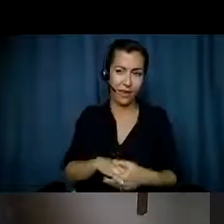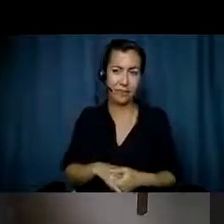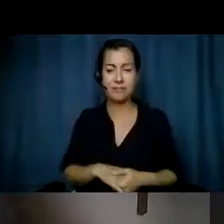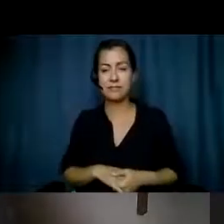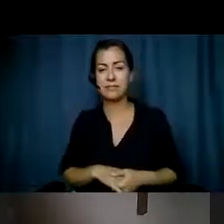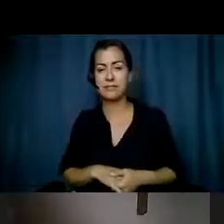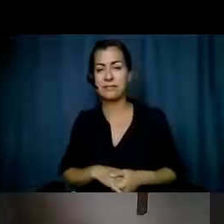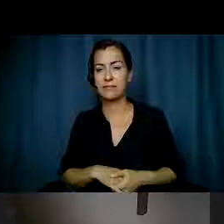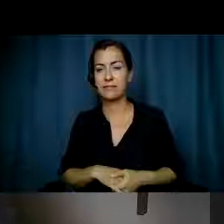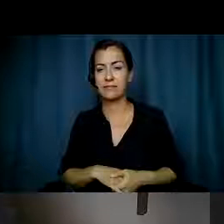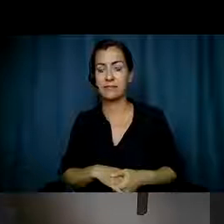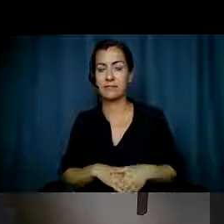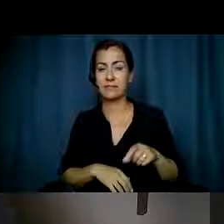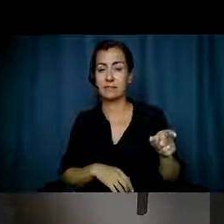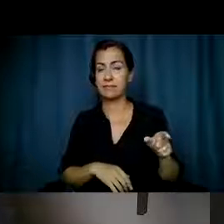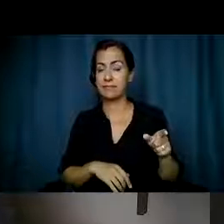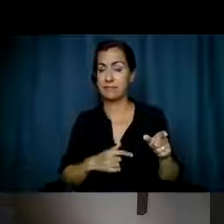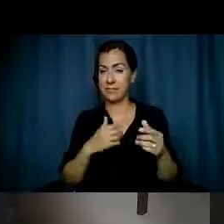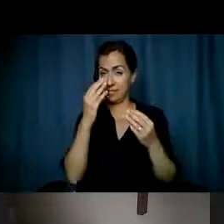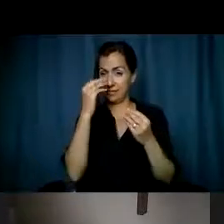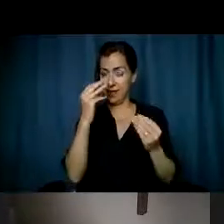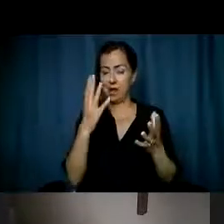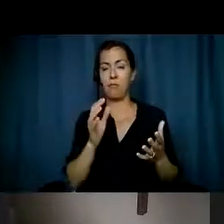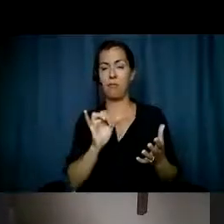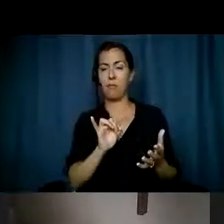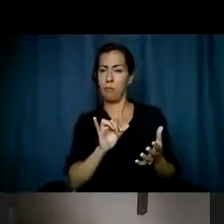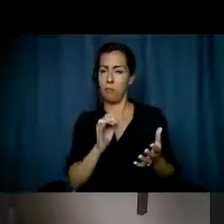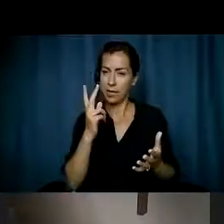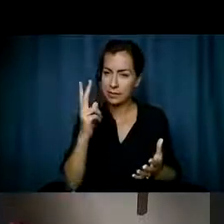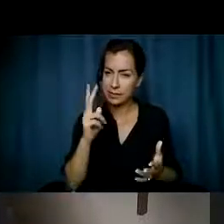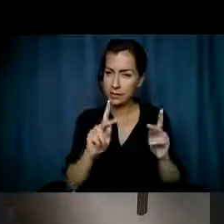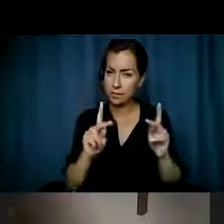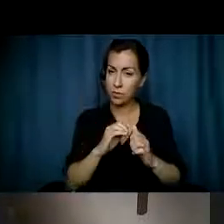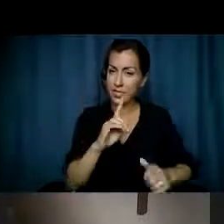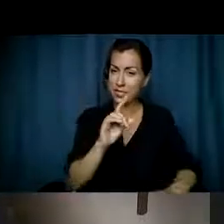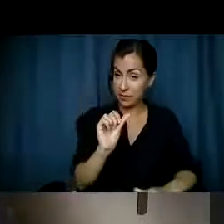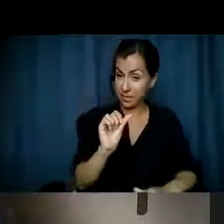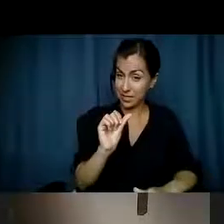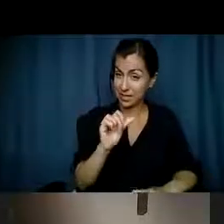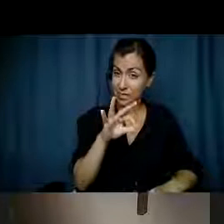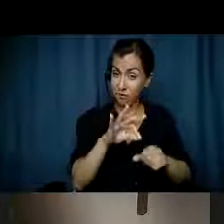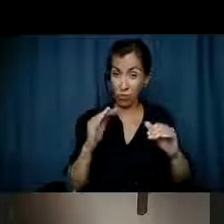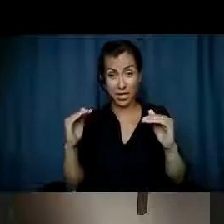The average of all states was 37 percent.